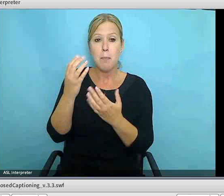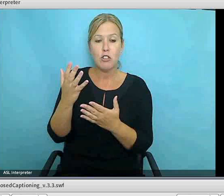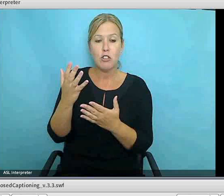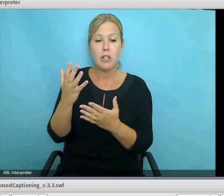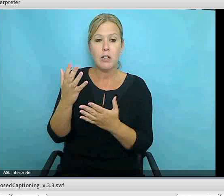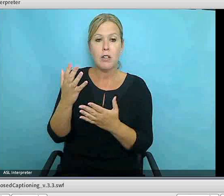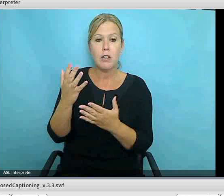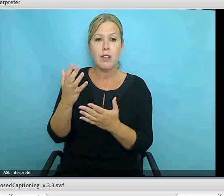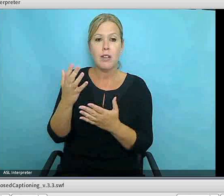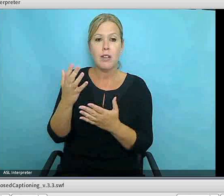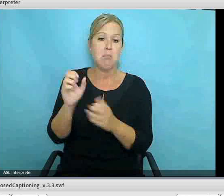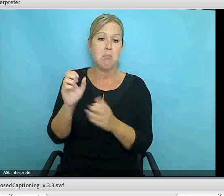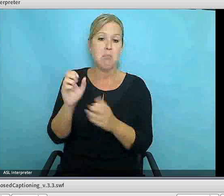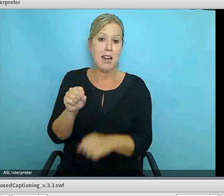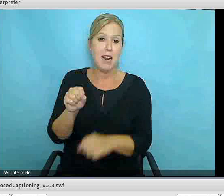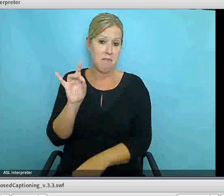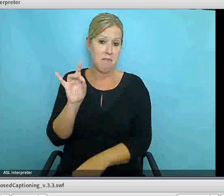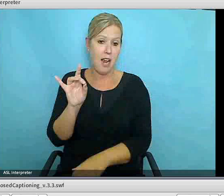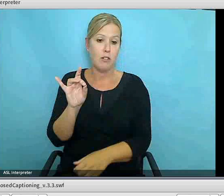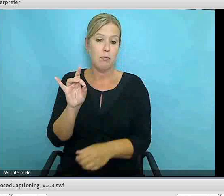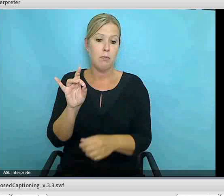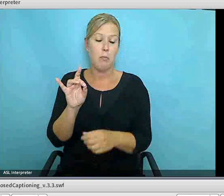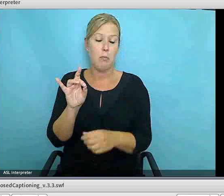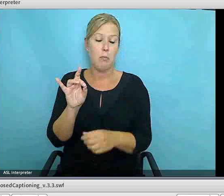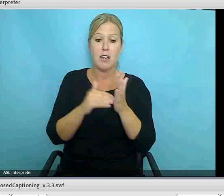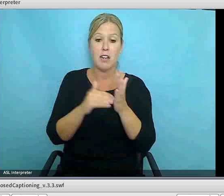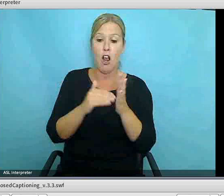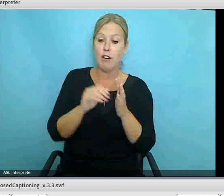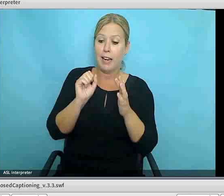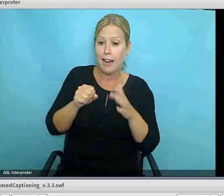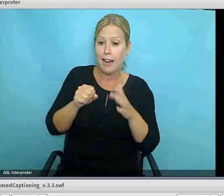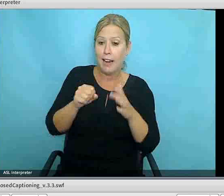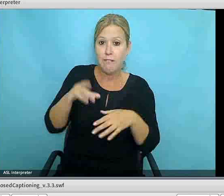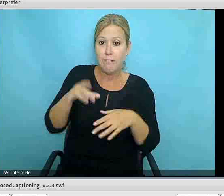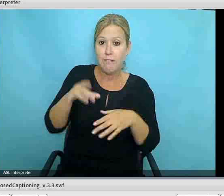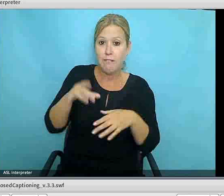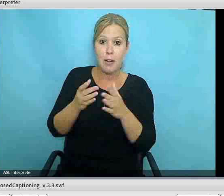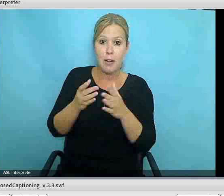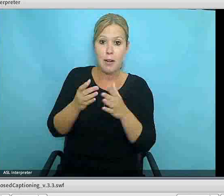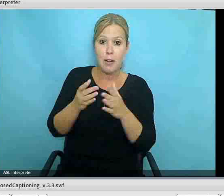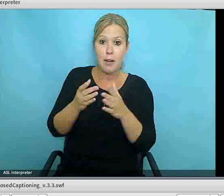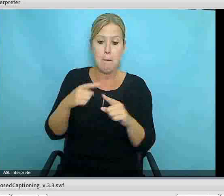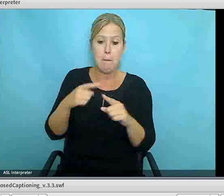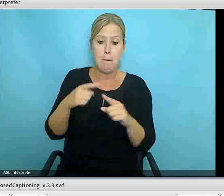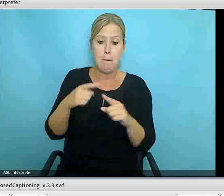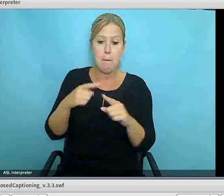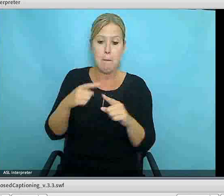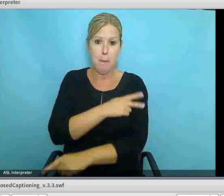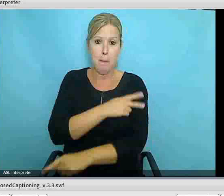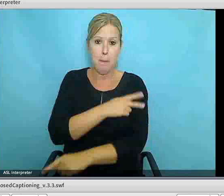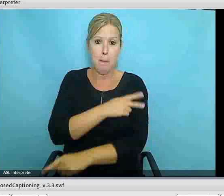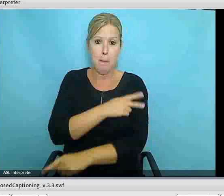Some of the other characteristics not every provider would know but they can ask if the